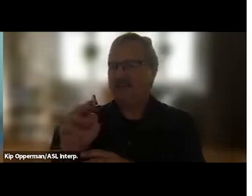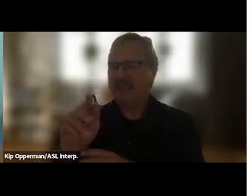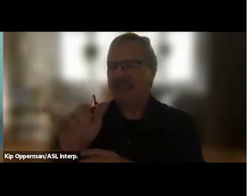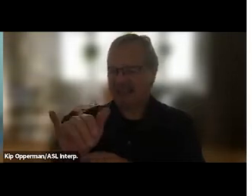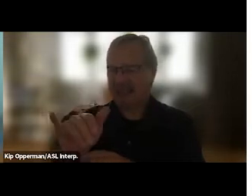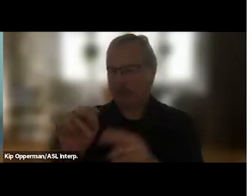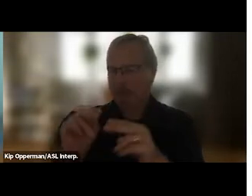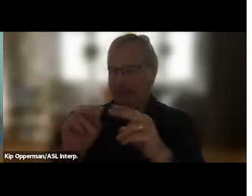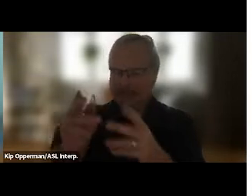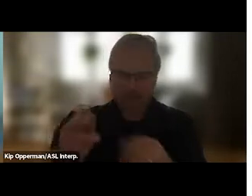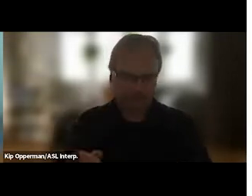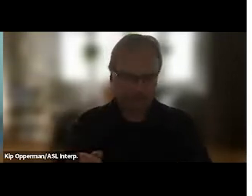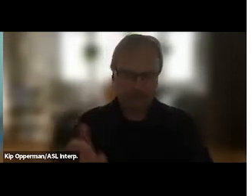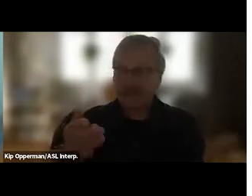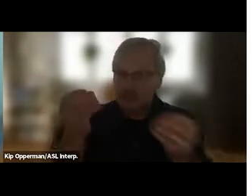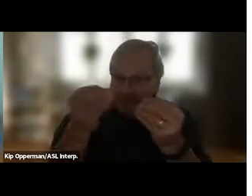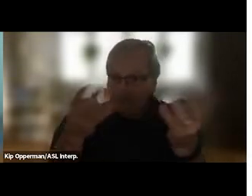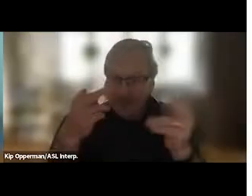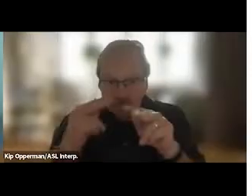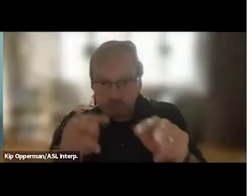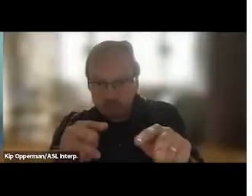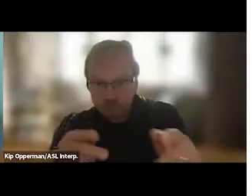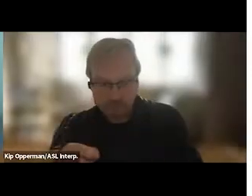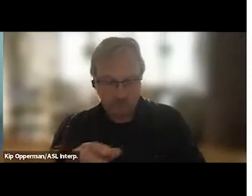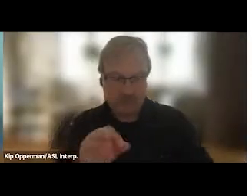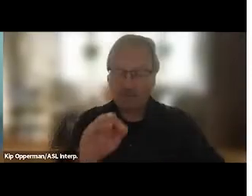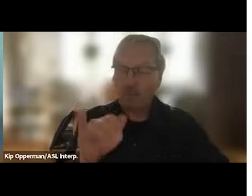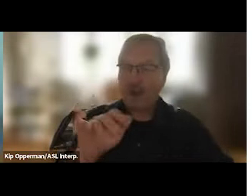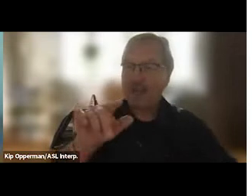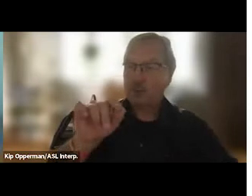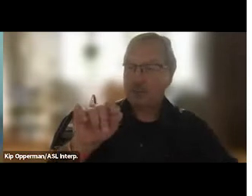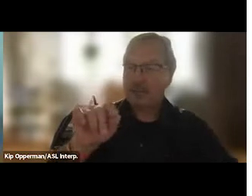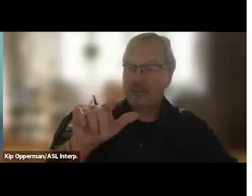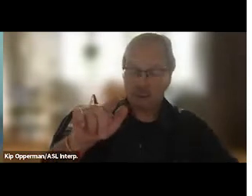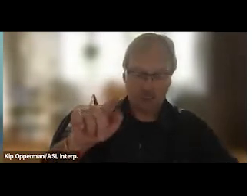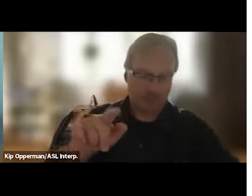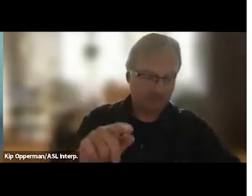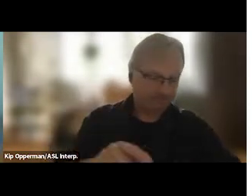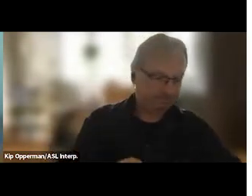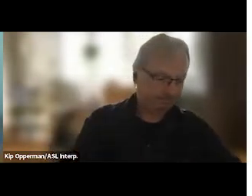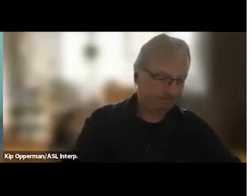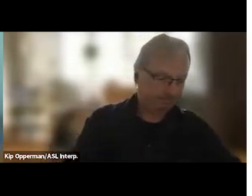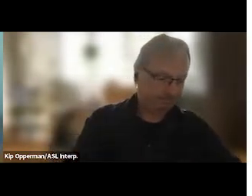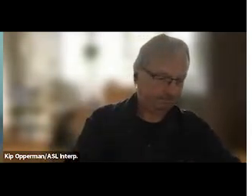Here's some data on our FY 20 and FY 21. As you can see, there are large numbers, of course,